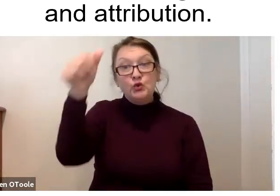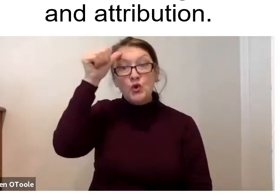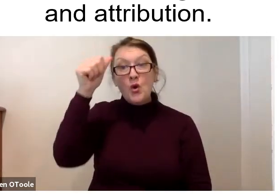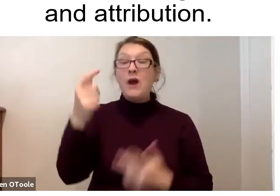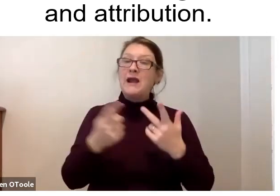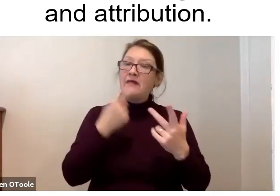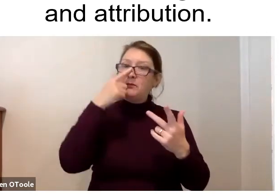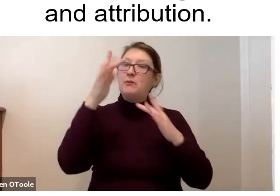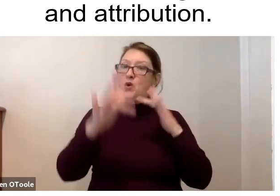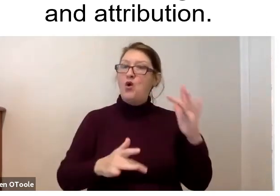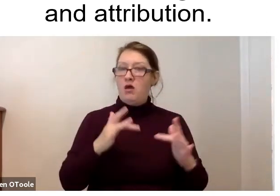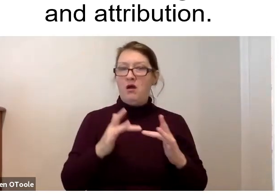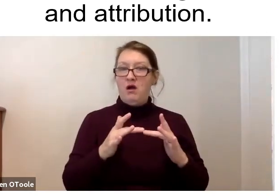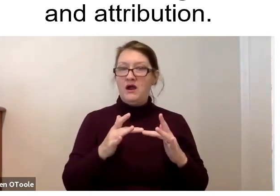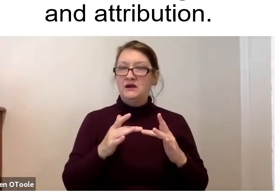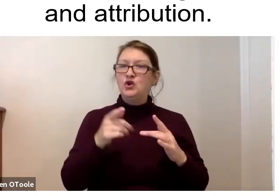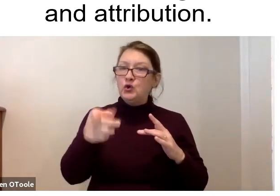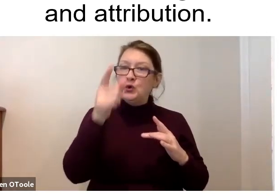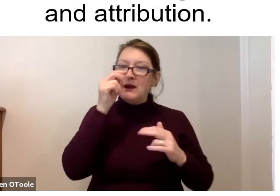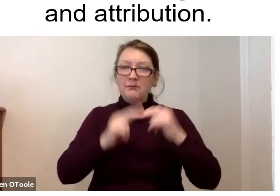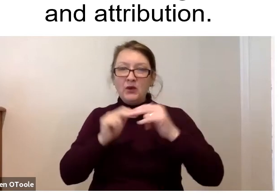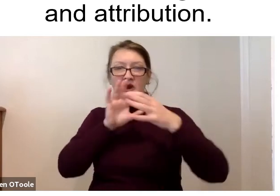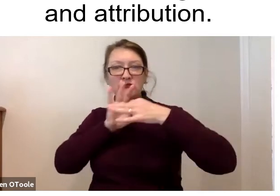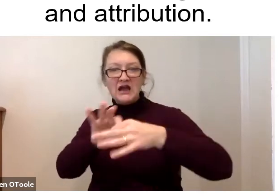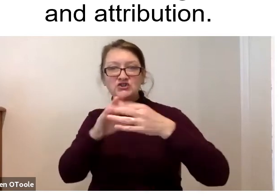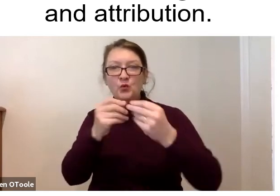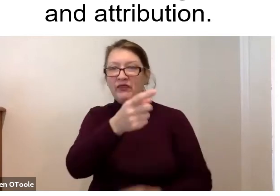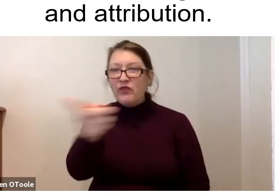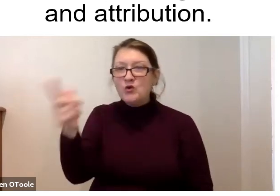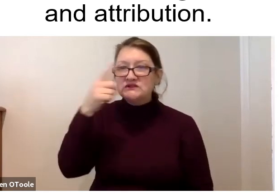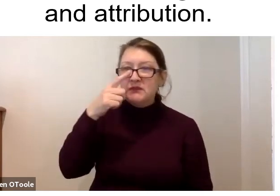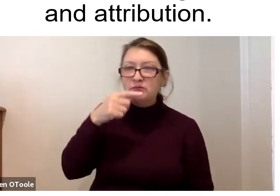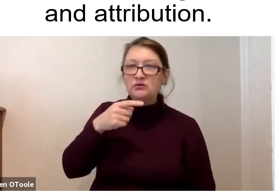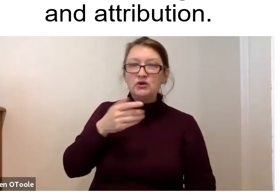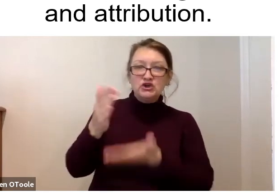Build up that relationship, share stuff, talk to them, talk about options.